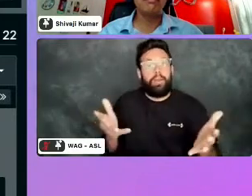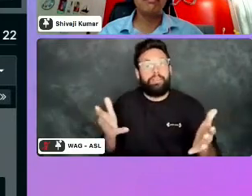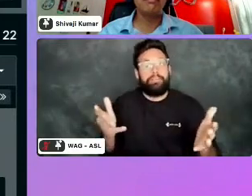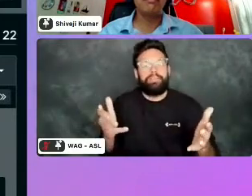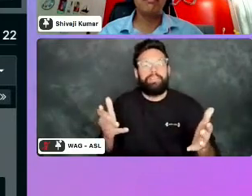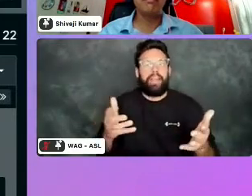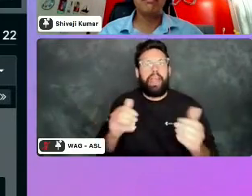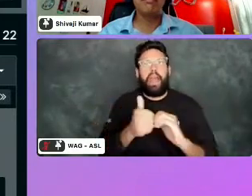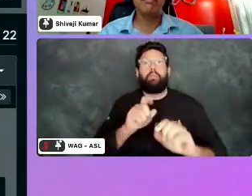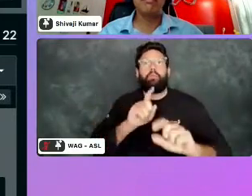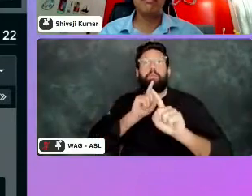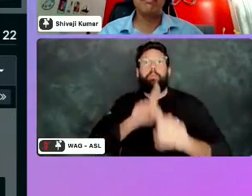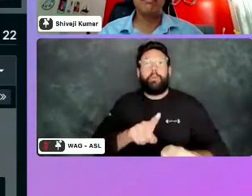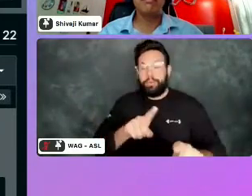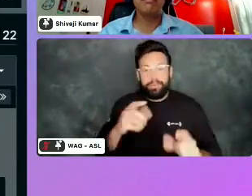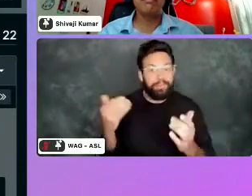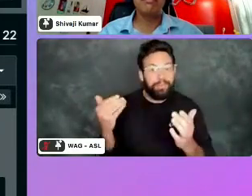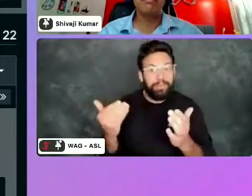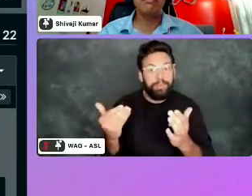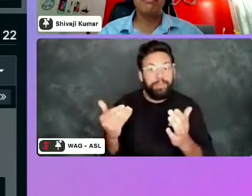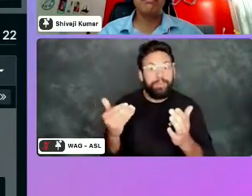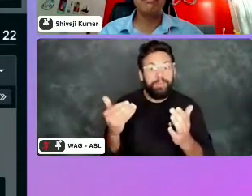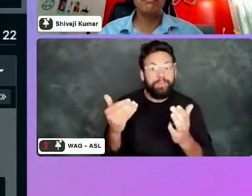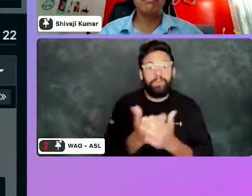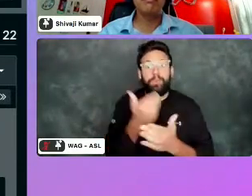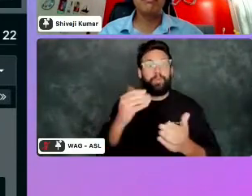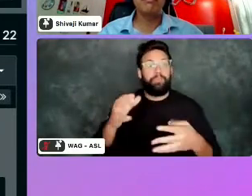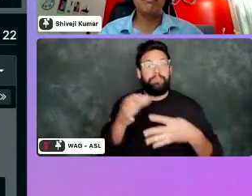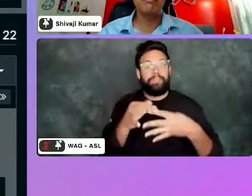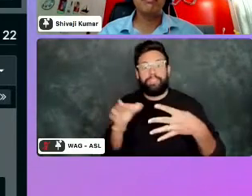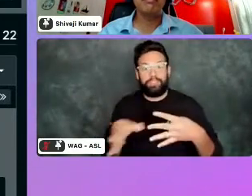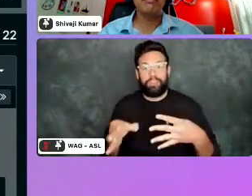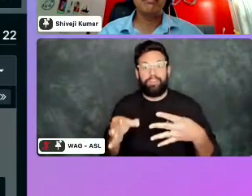is sharing an entire safe test. So just like that shared issue that I just showed,